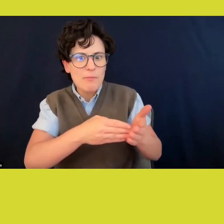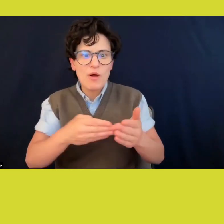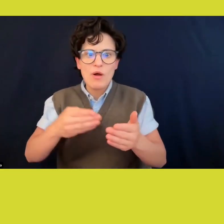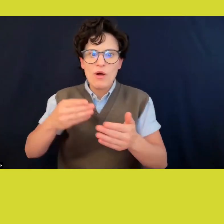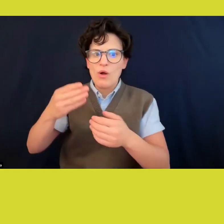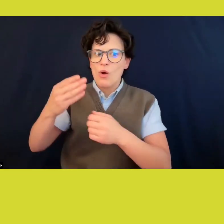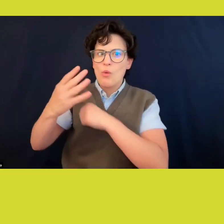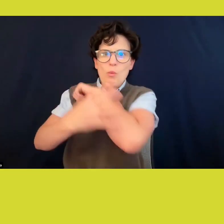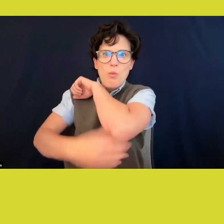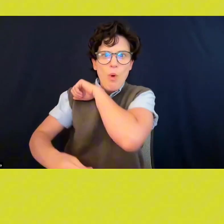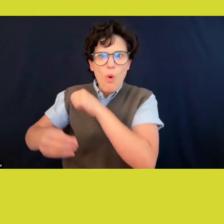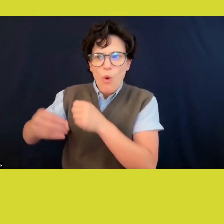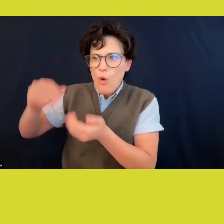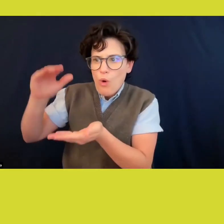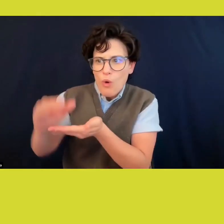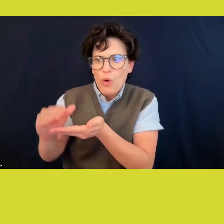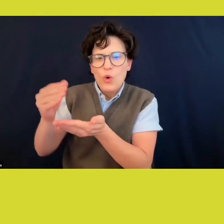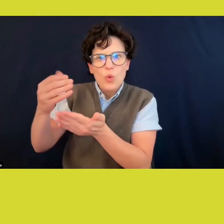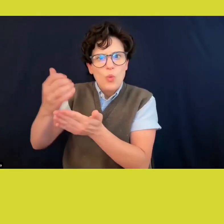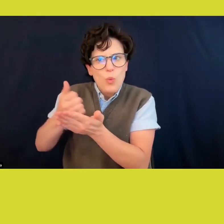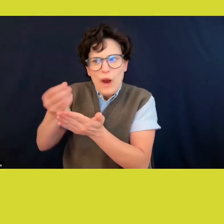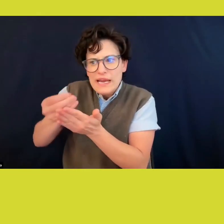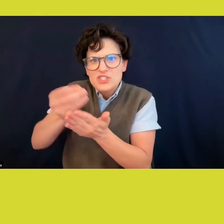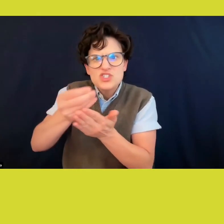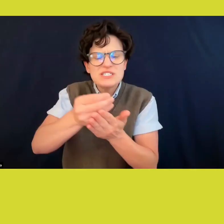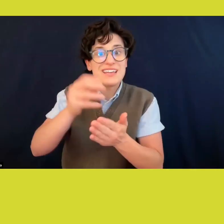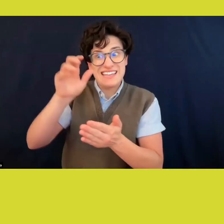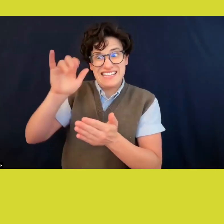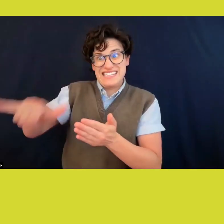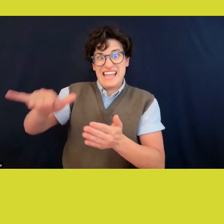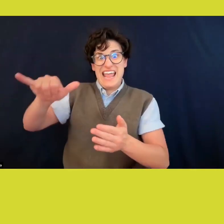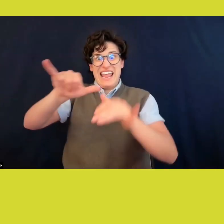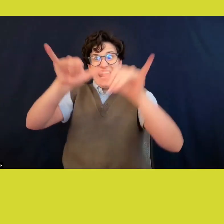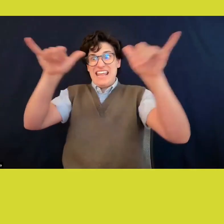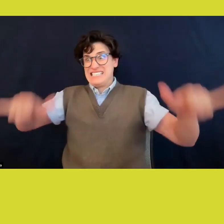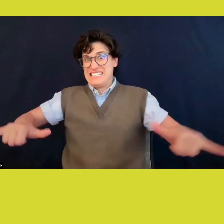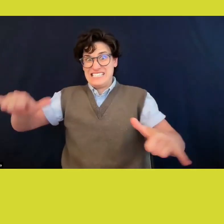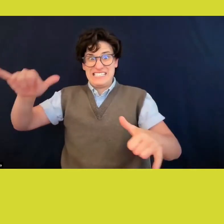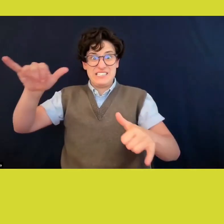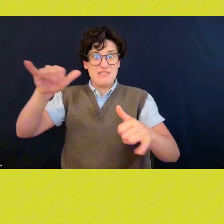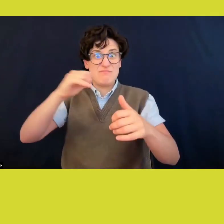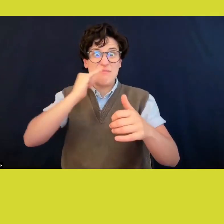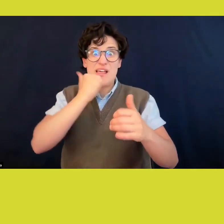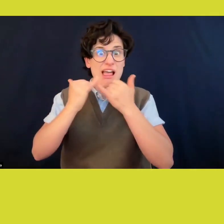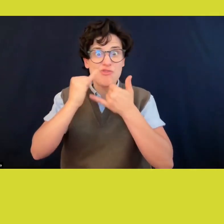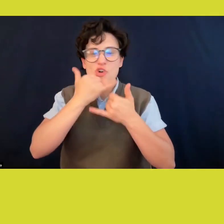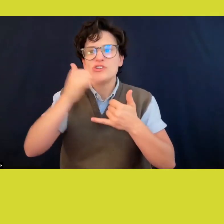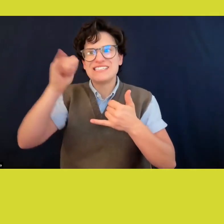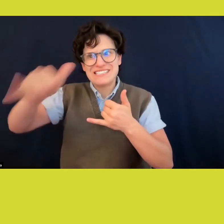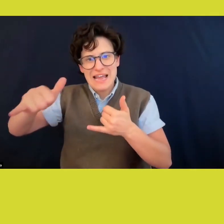have not been addressed. And so we have more people falling into homelessness than we have going out.